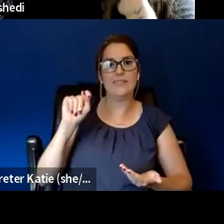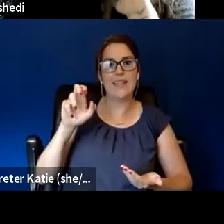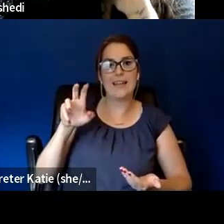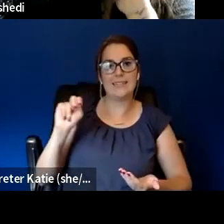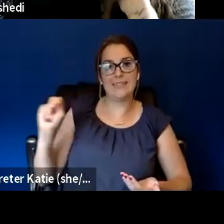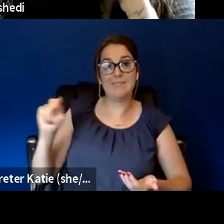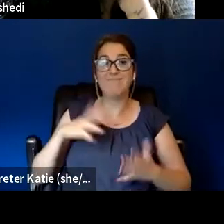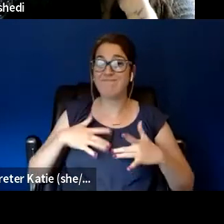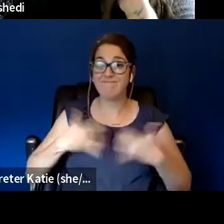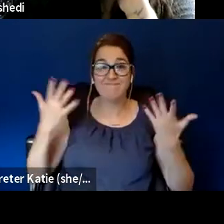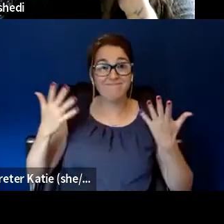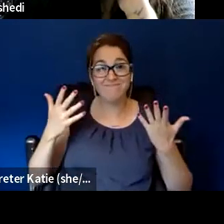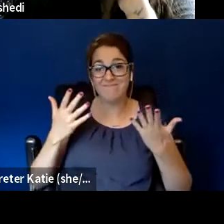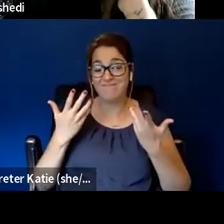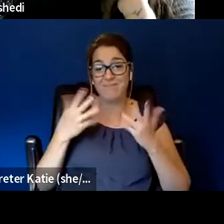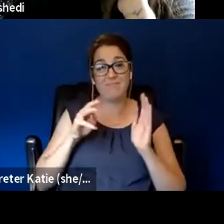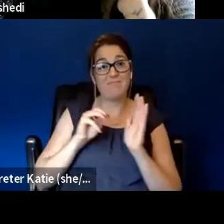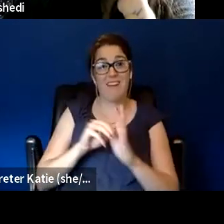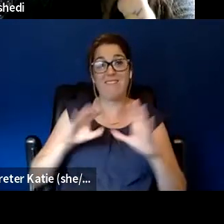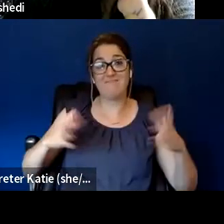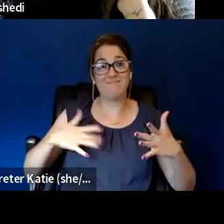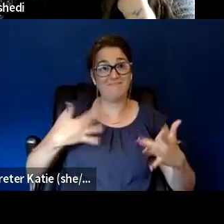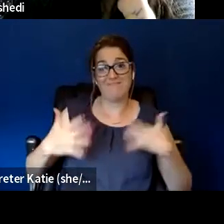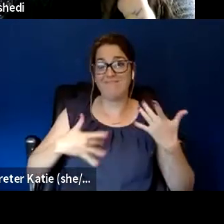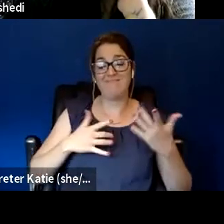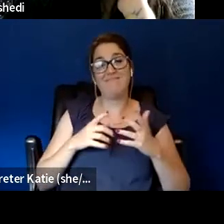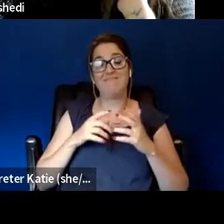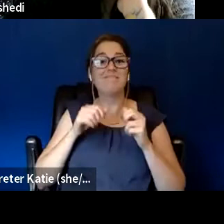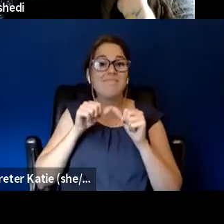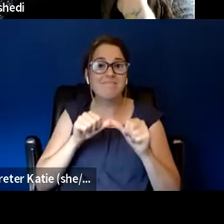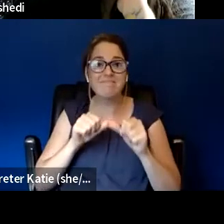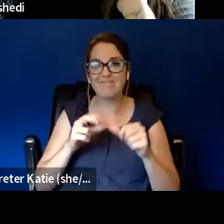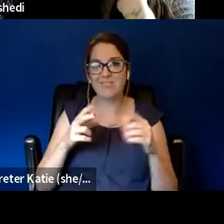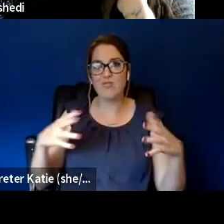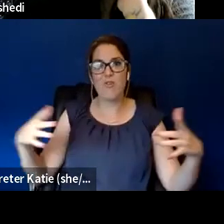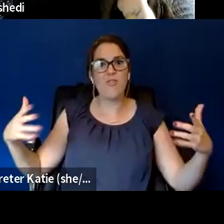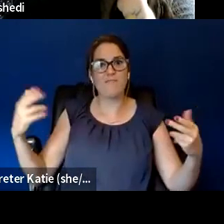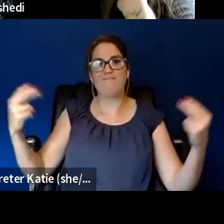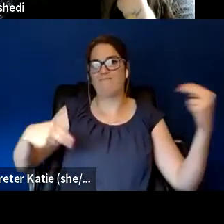to keep it growing with bringing folks onto our team at Park Center.